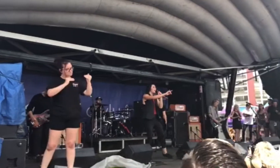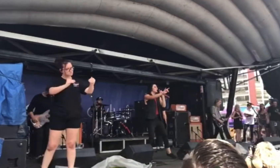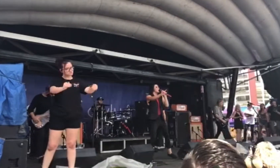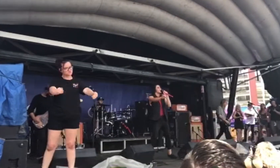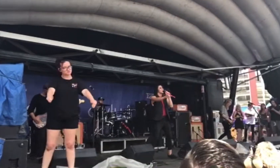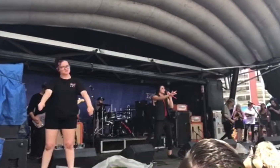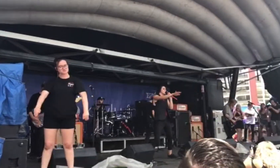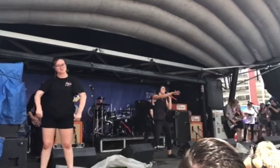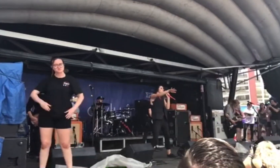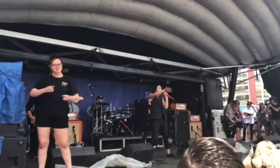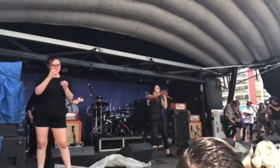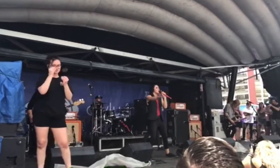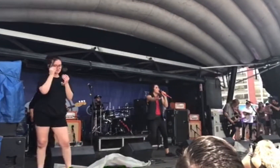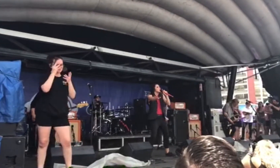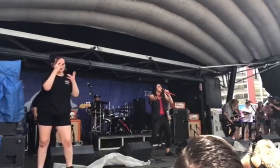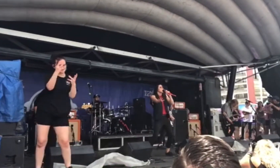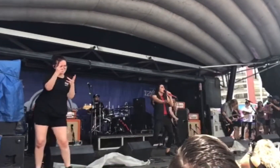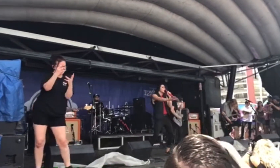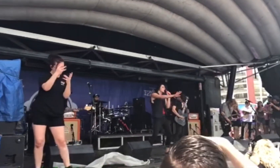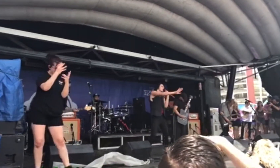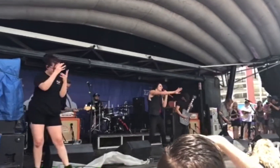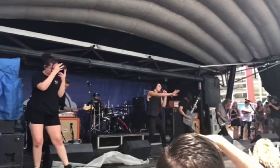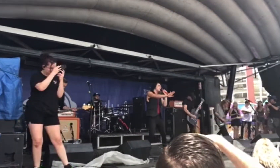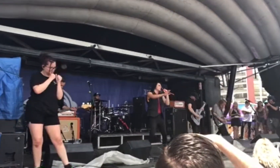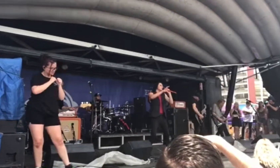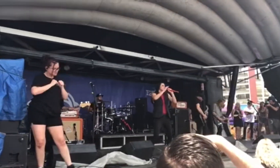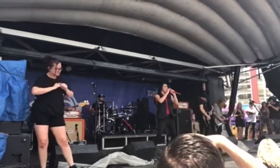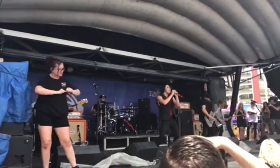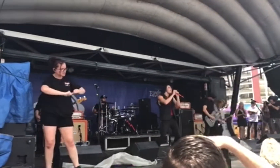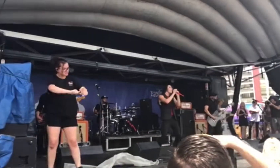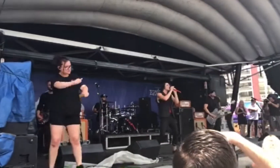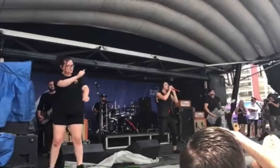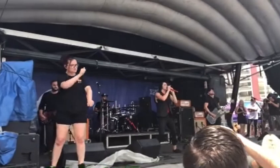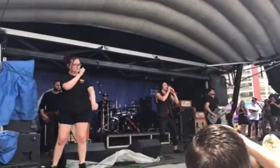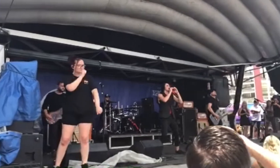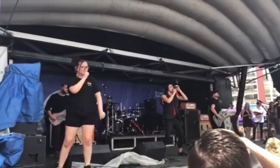It's better not to say such things out loud